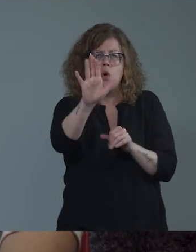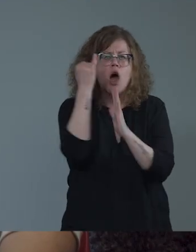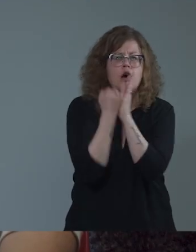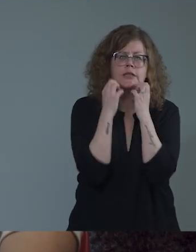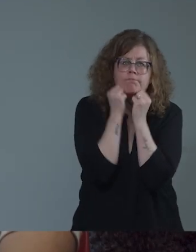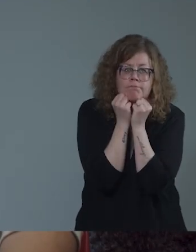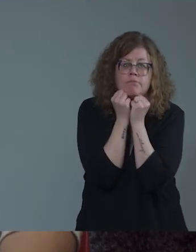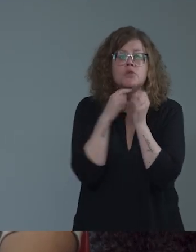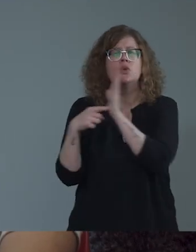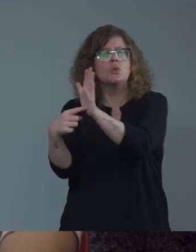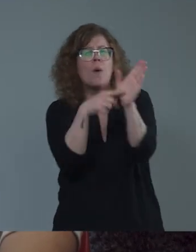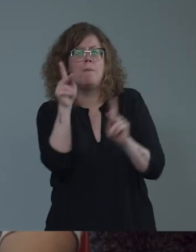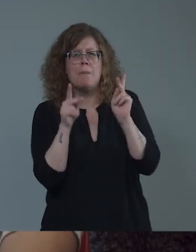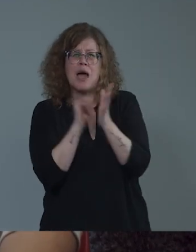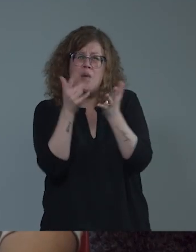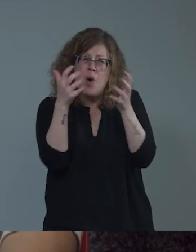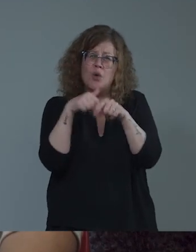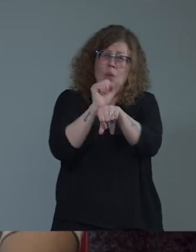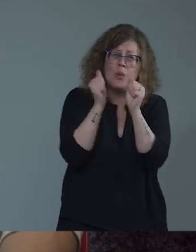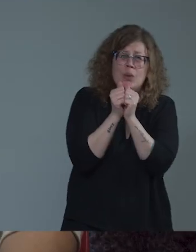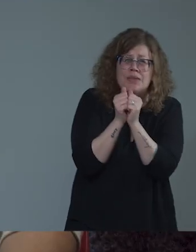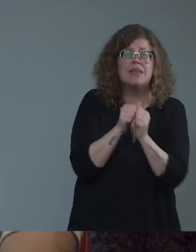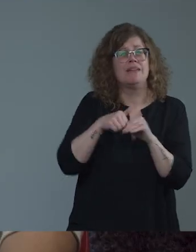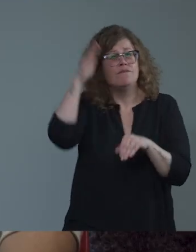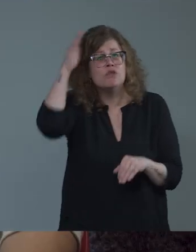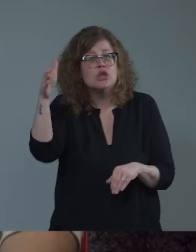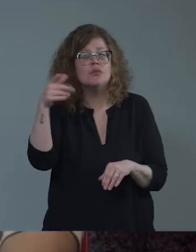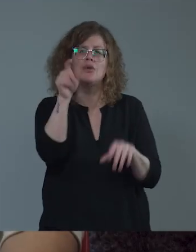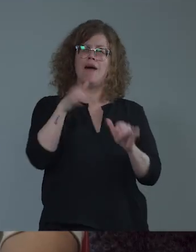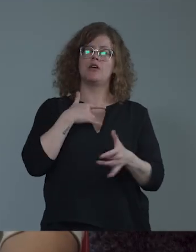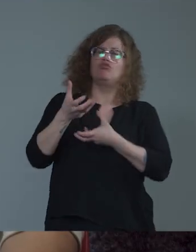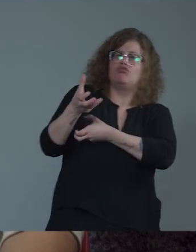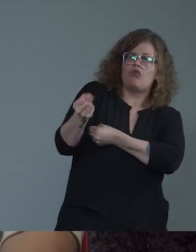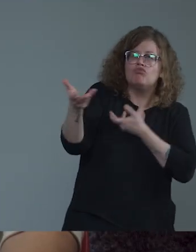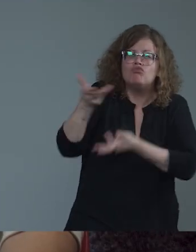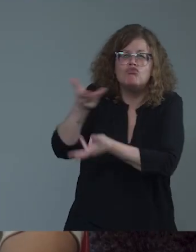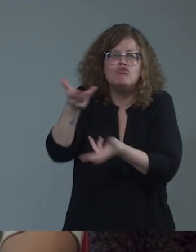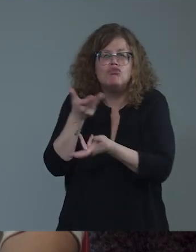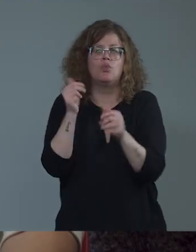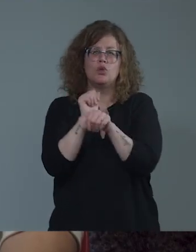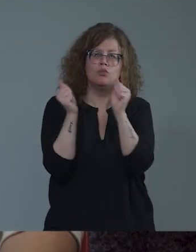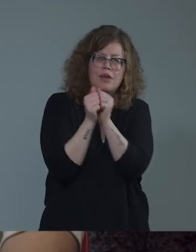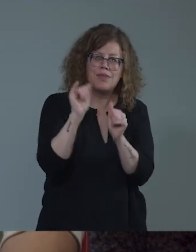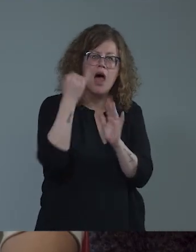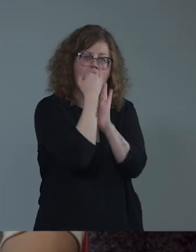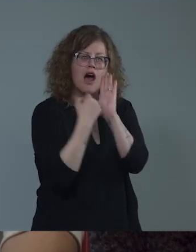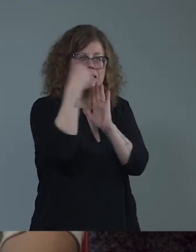off of Amazon that has all the information about what you bought and include it with the work, even if it's just screws or whatever, because then you have everything listed